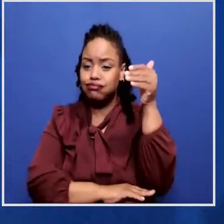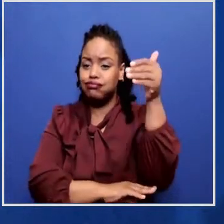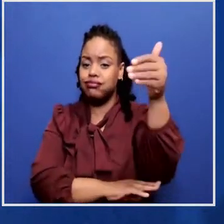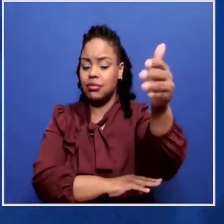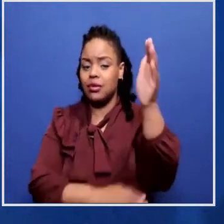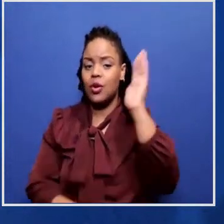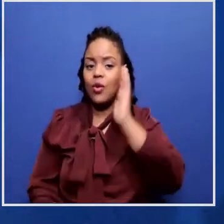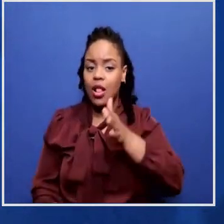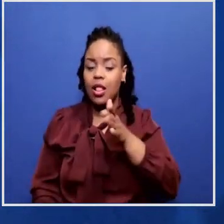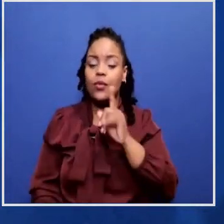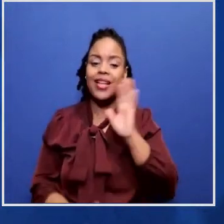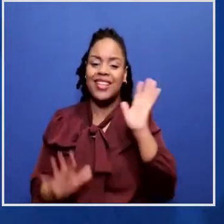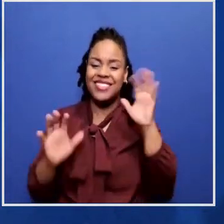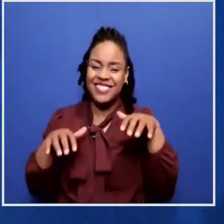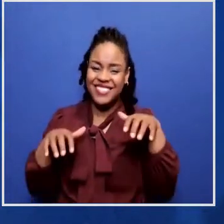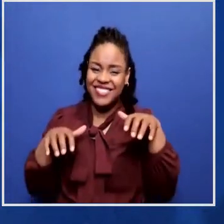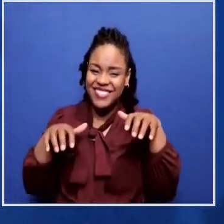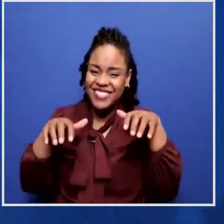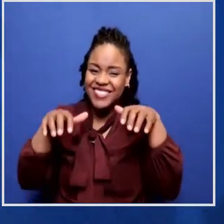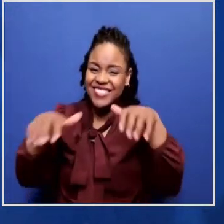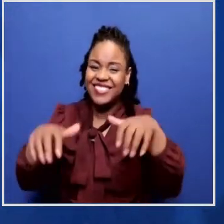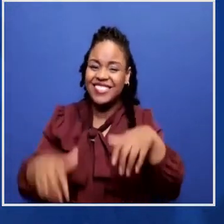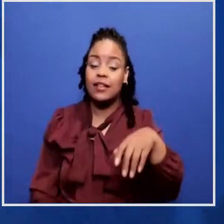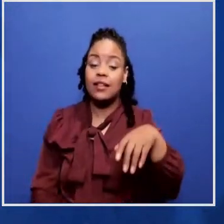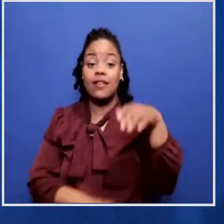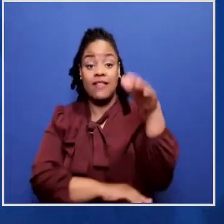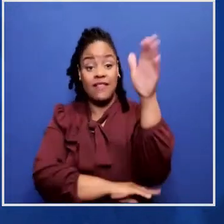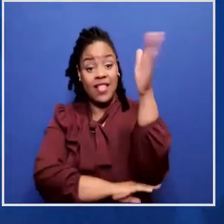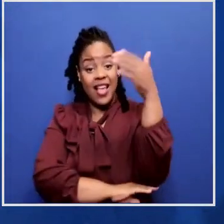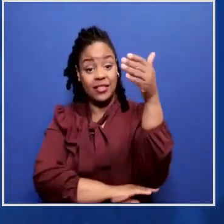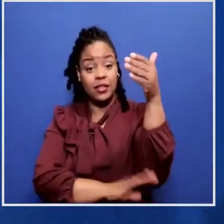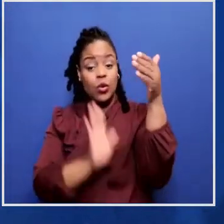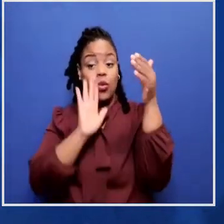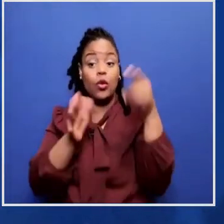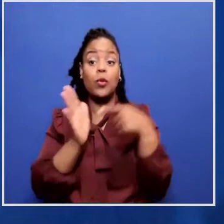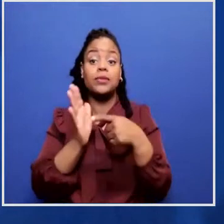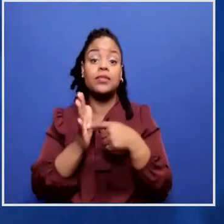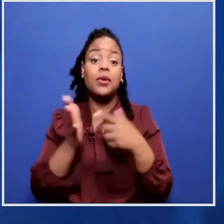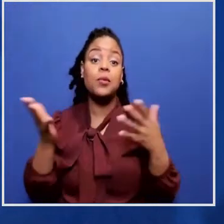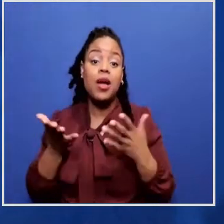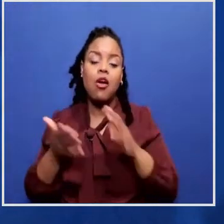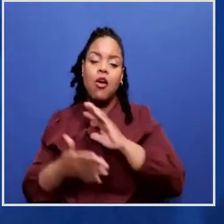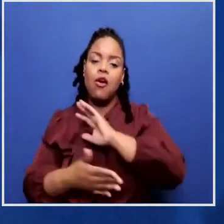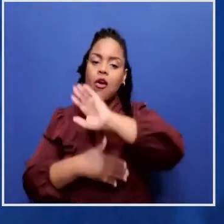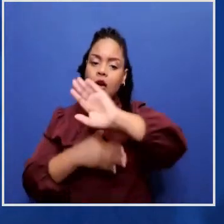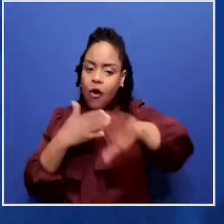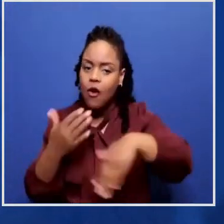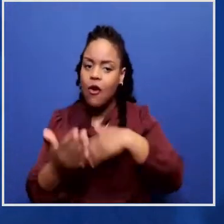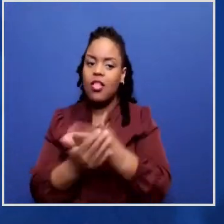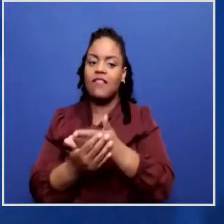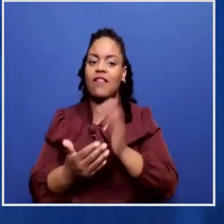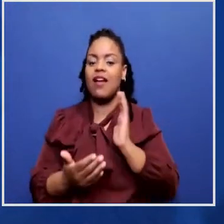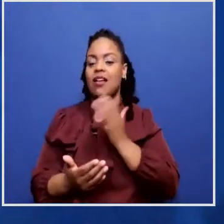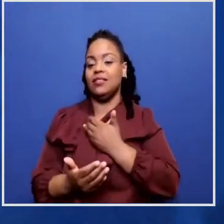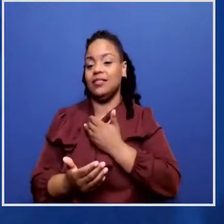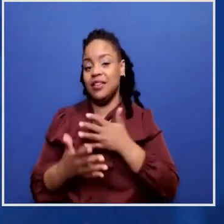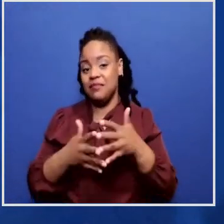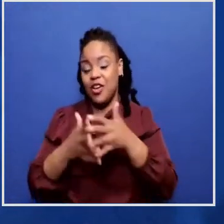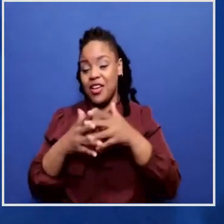THIS FIELD OF FLAGS WILL COVER THE NATIONAL MALL AND